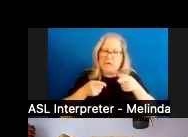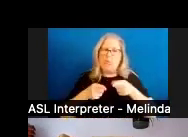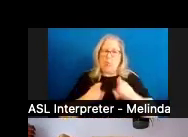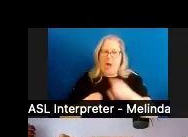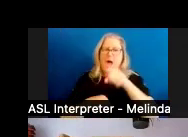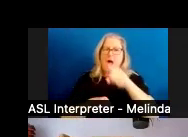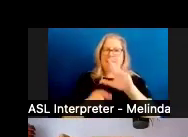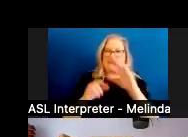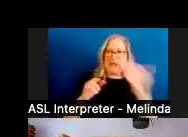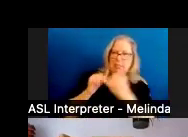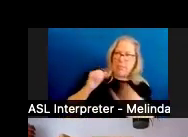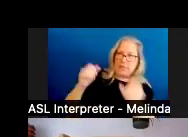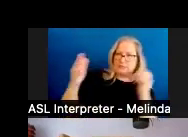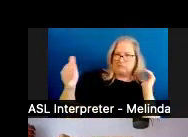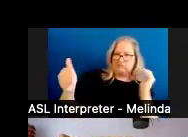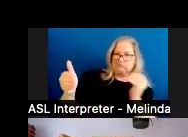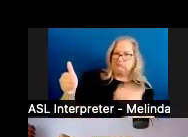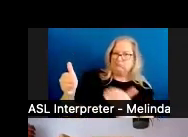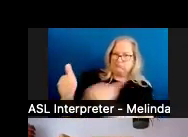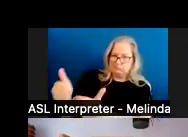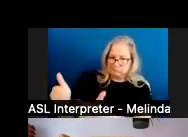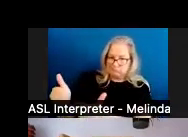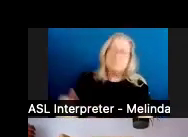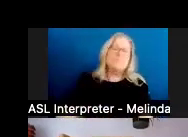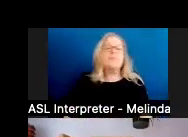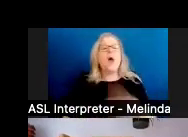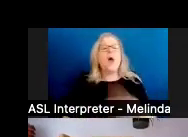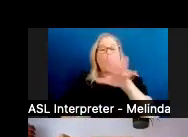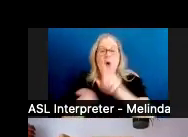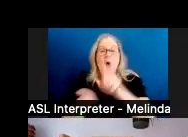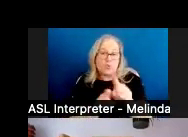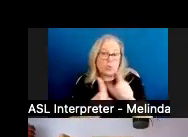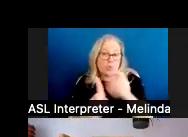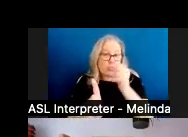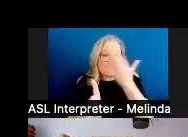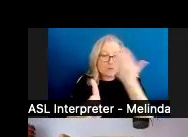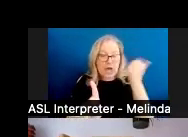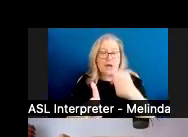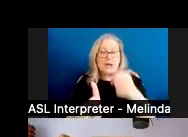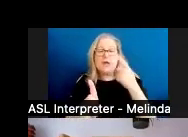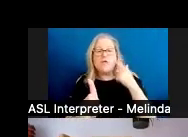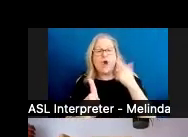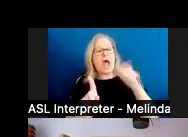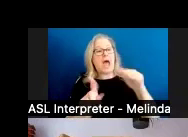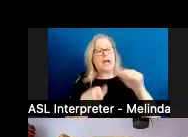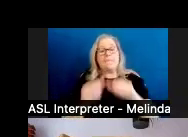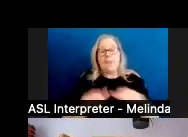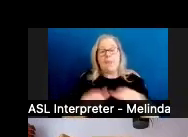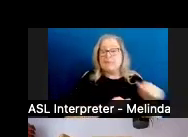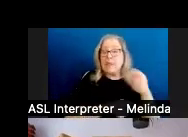for your funding opportunities. Oh, and I should say, for any prospective PIs that are out there,